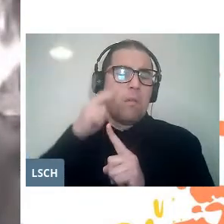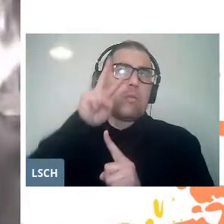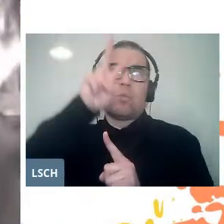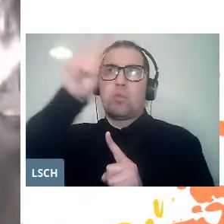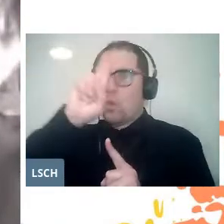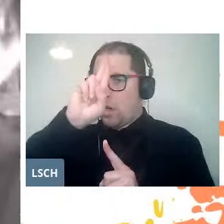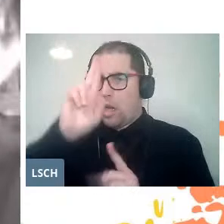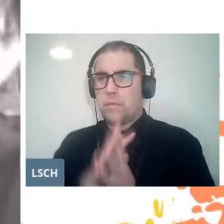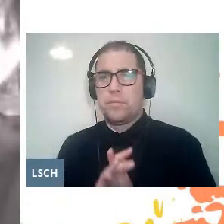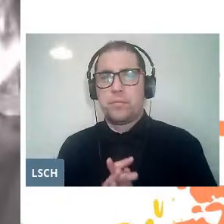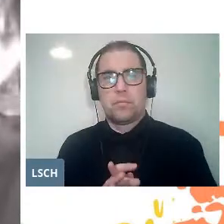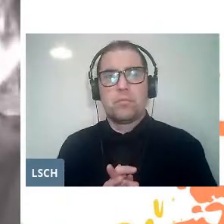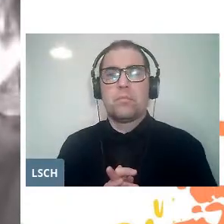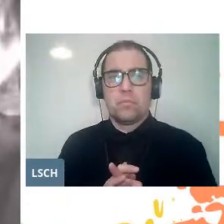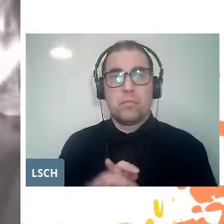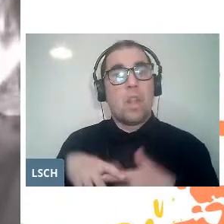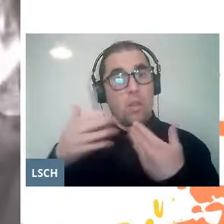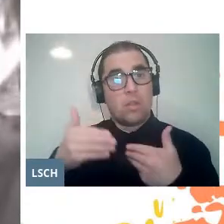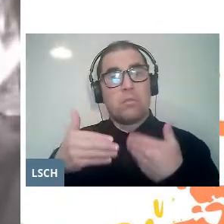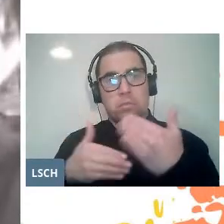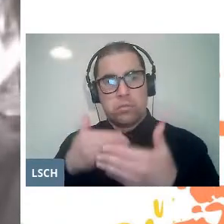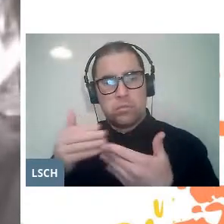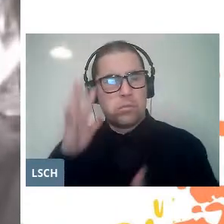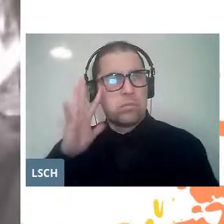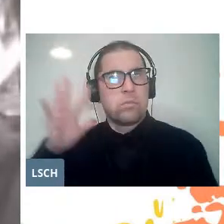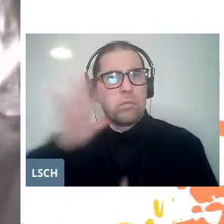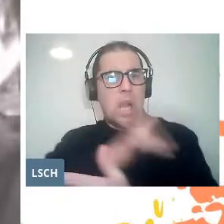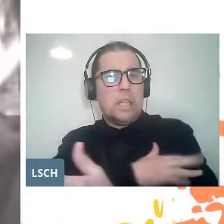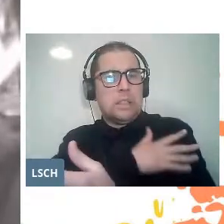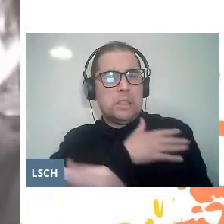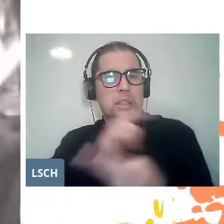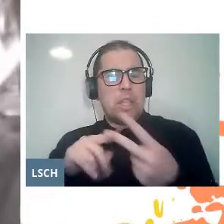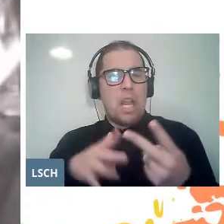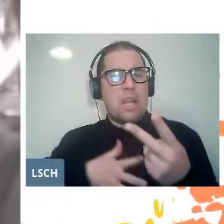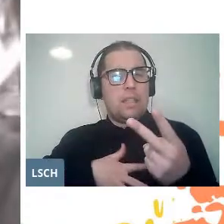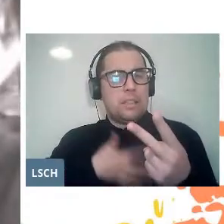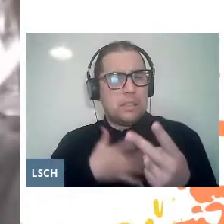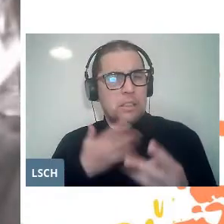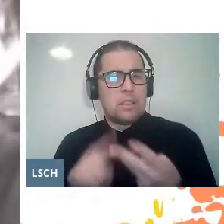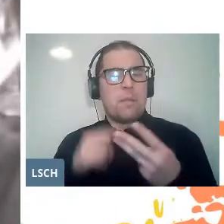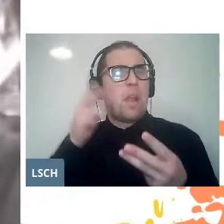during which his sensations, his feelings and memories